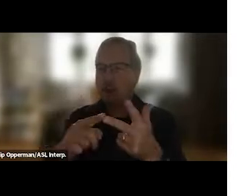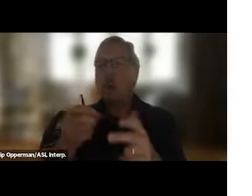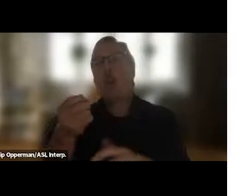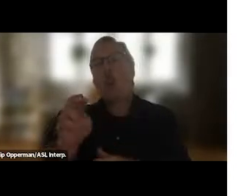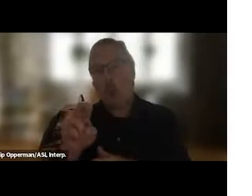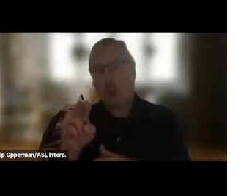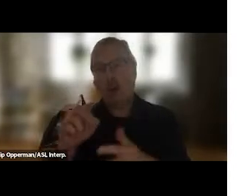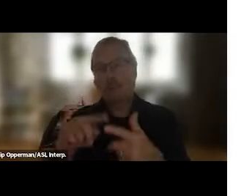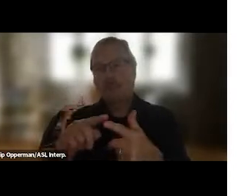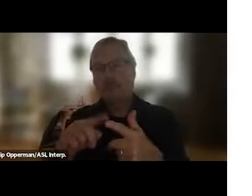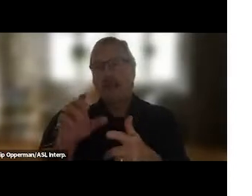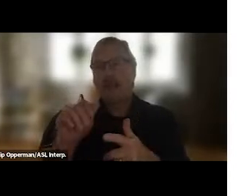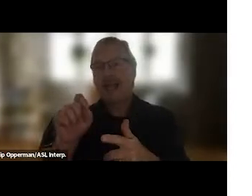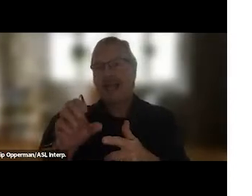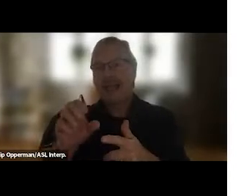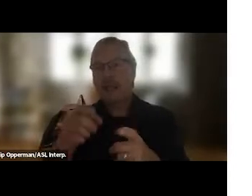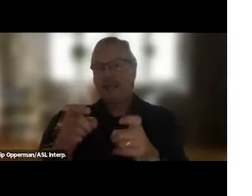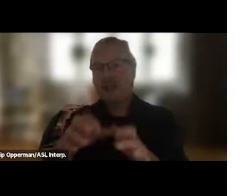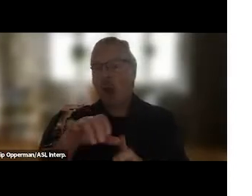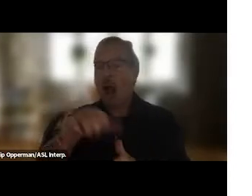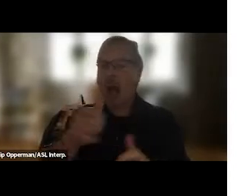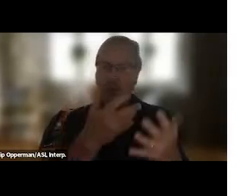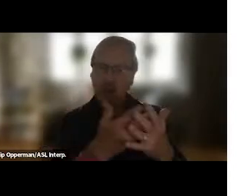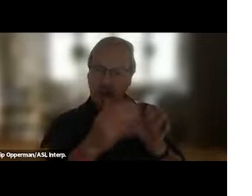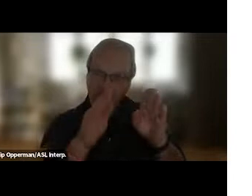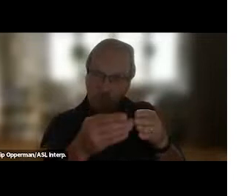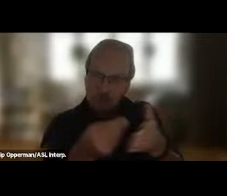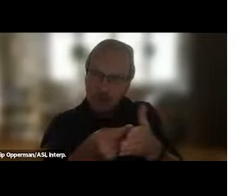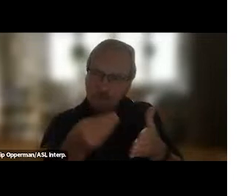Other jails focused more on the purchase of medications